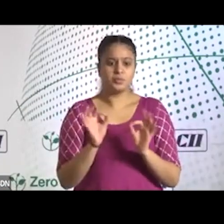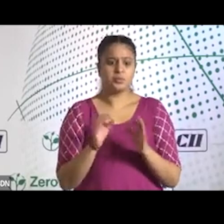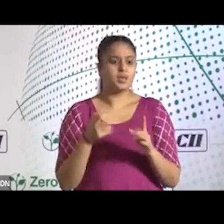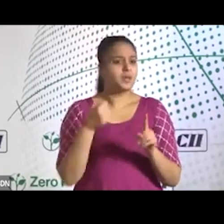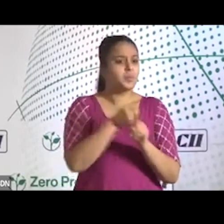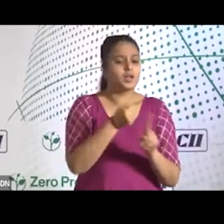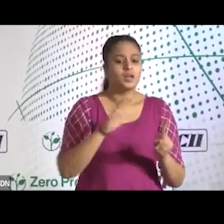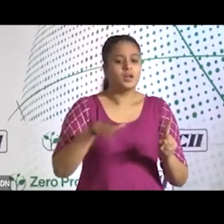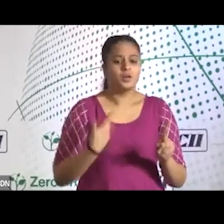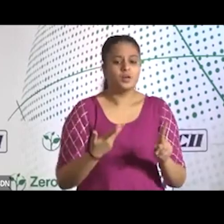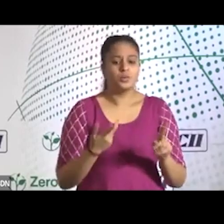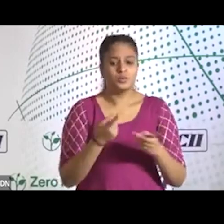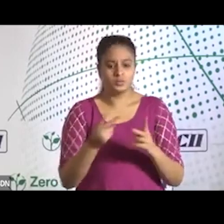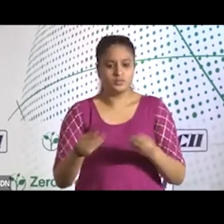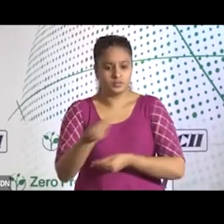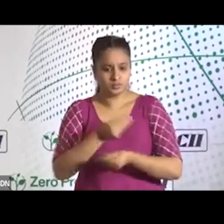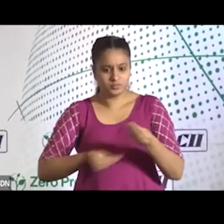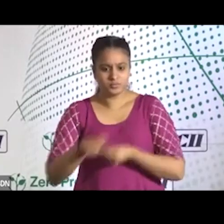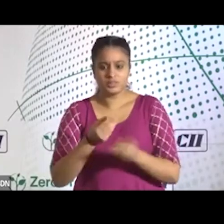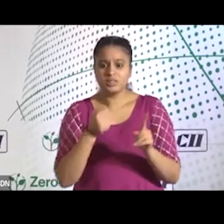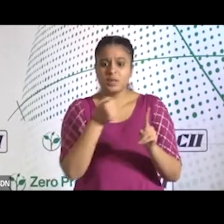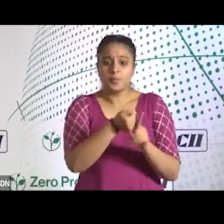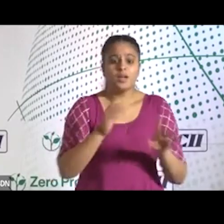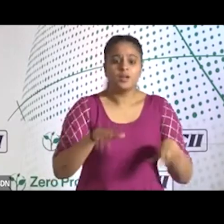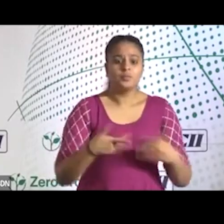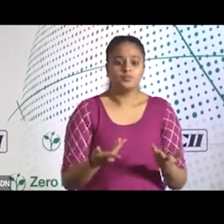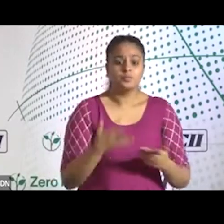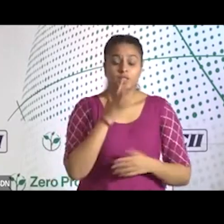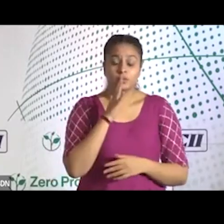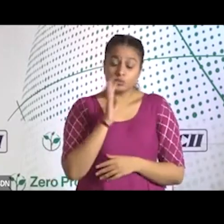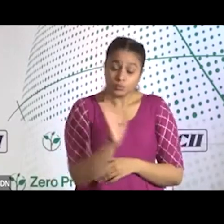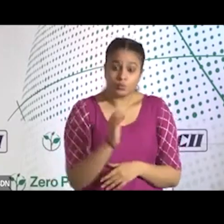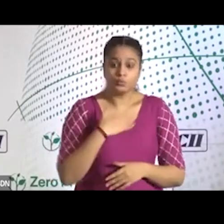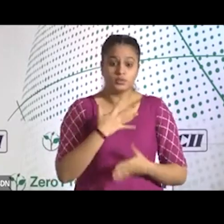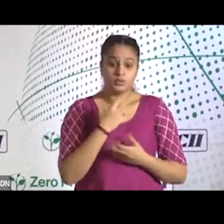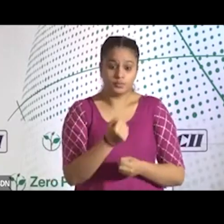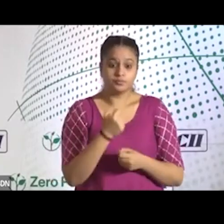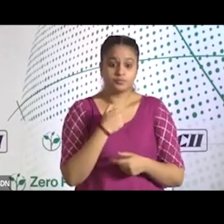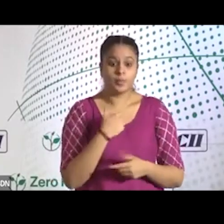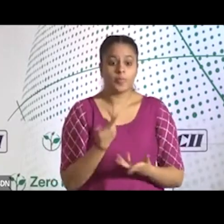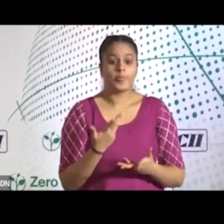like many businesses, but trust me tell a few years back we were not thinking